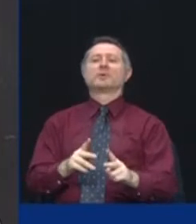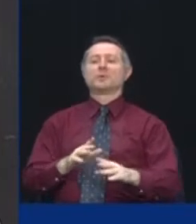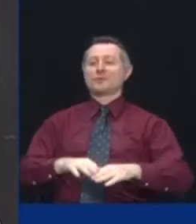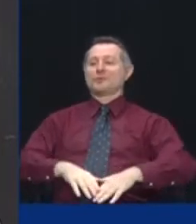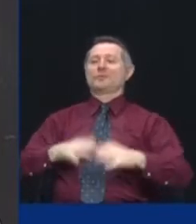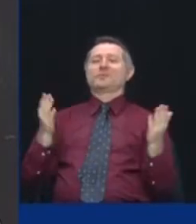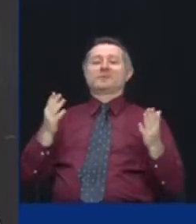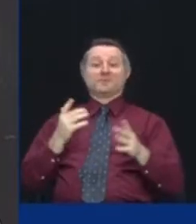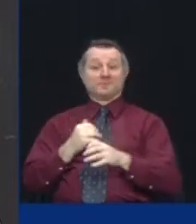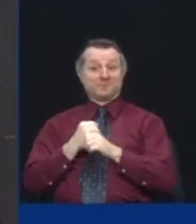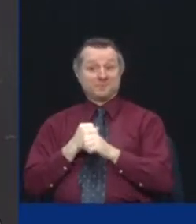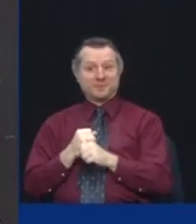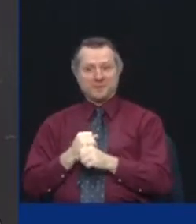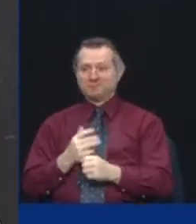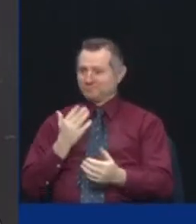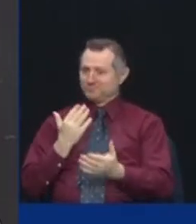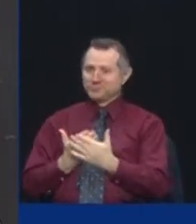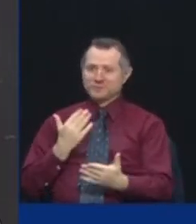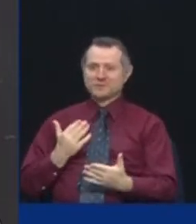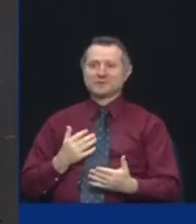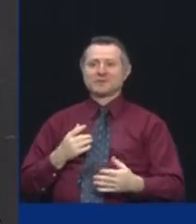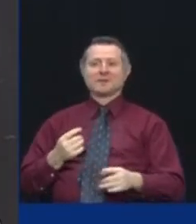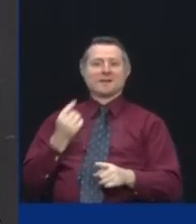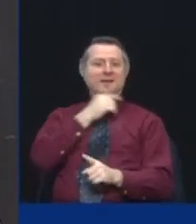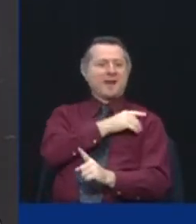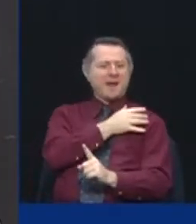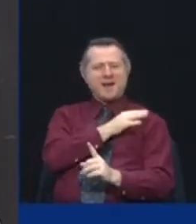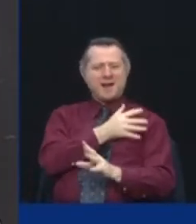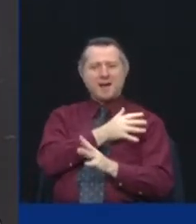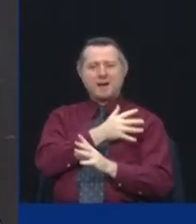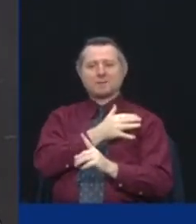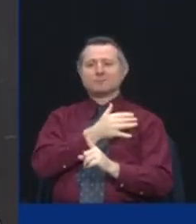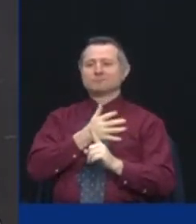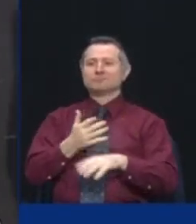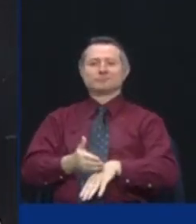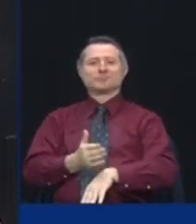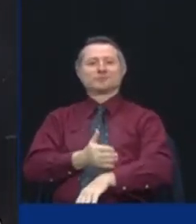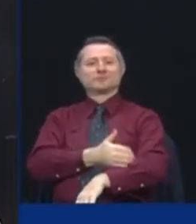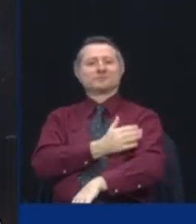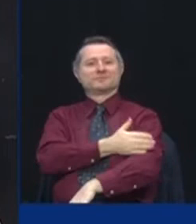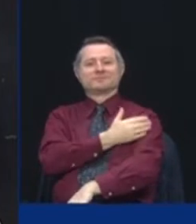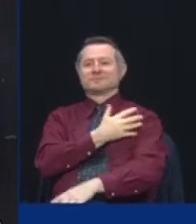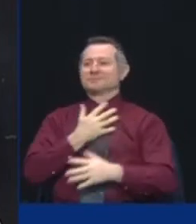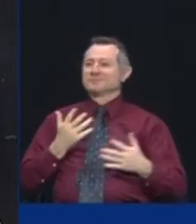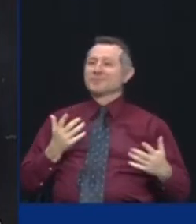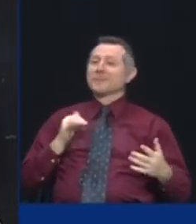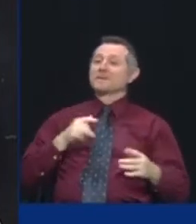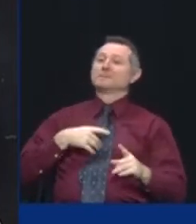ARE AS A STATE AND A CITY. AND THAT THIS REOPENING OF BASEBALL IS JUST ANOTHER INDICATION OF HOW FAR WE'VE